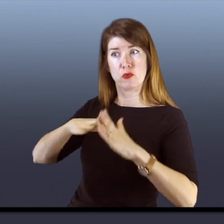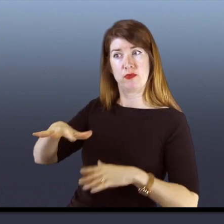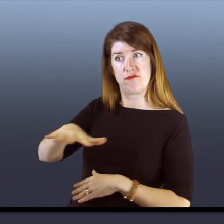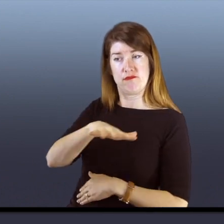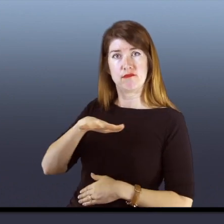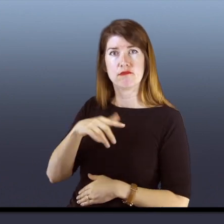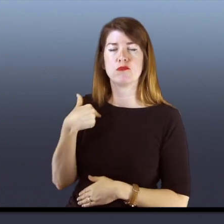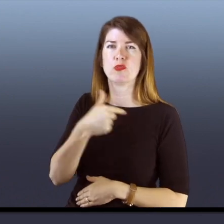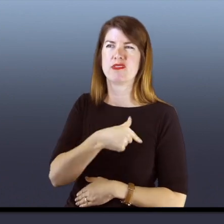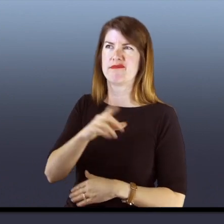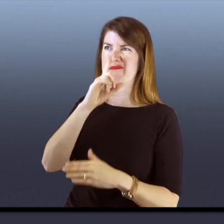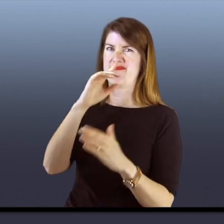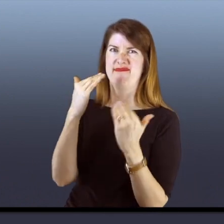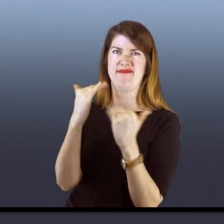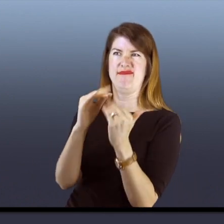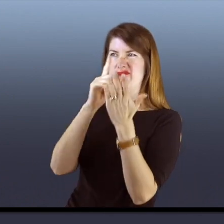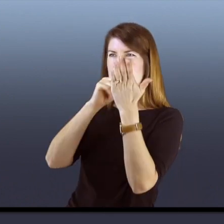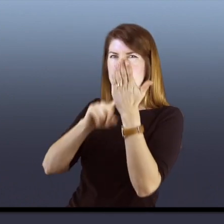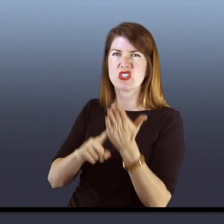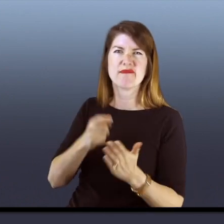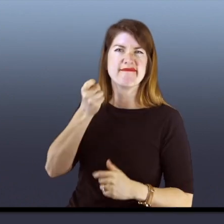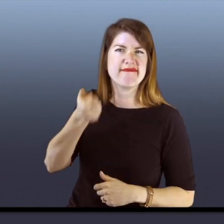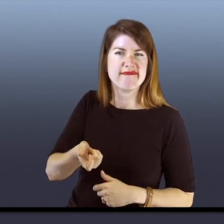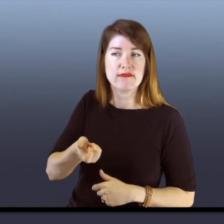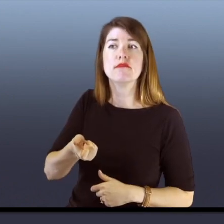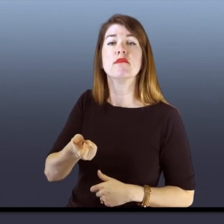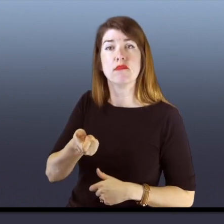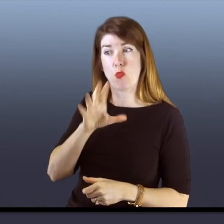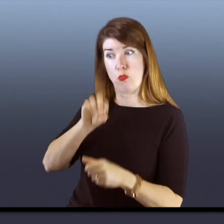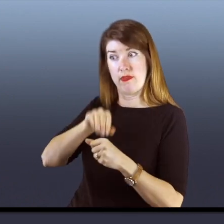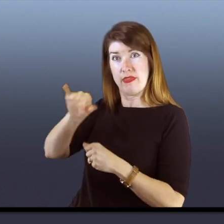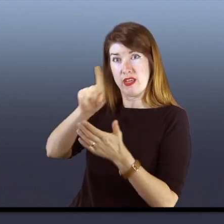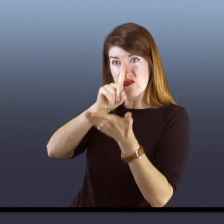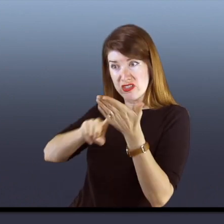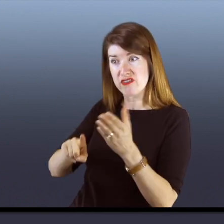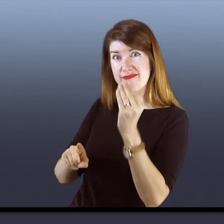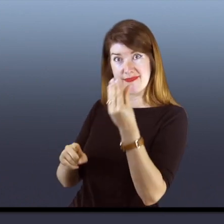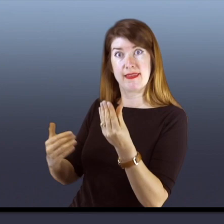but among the research that we do have, we have noticed a greater incidence